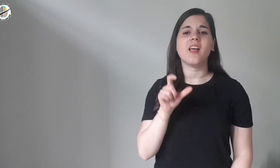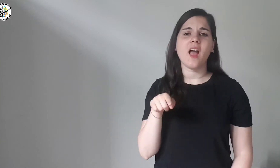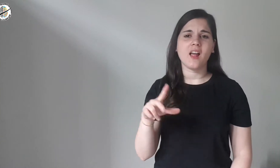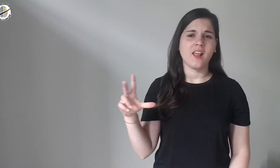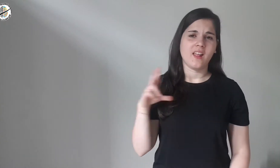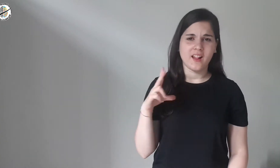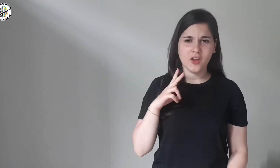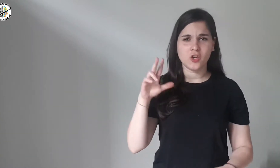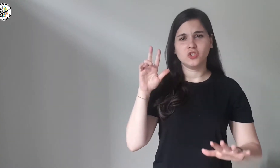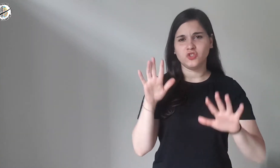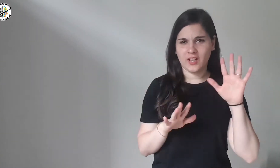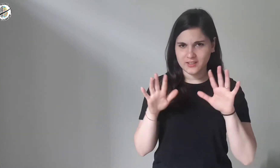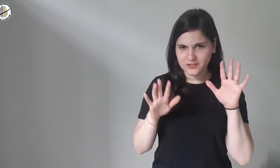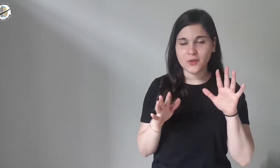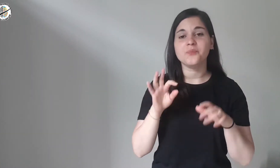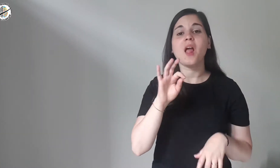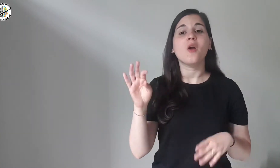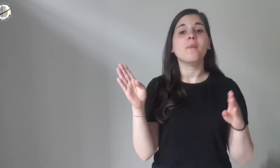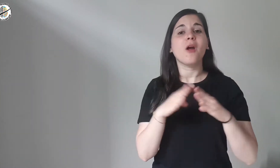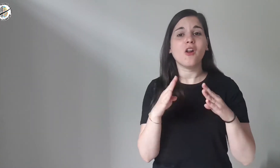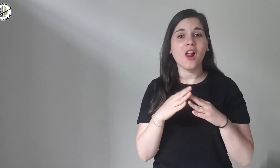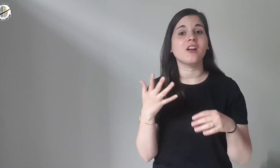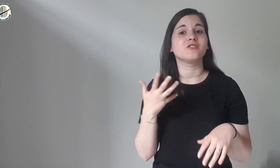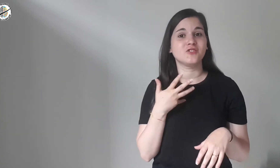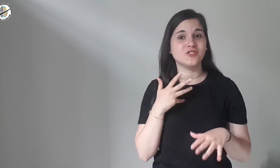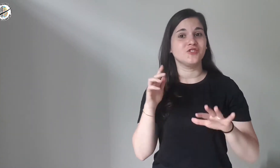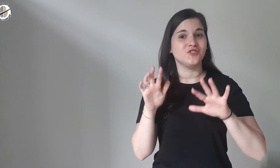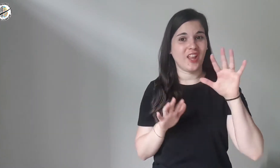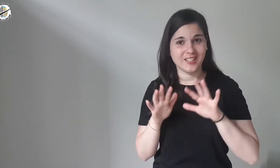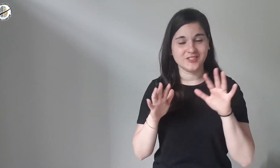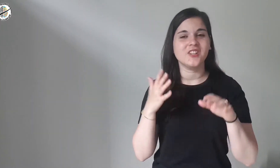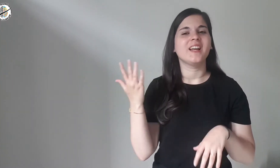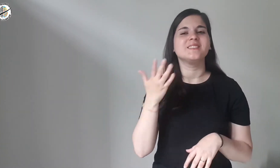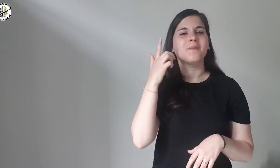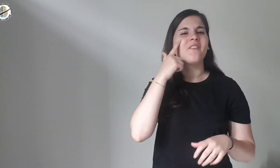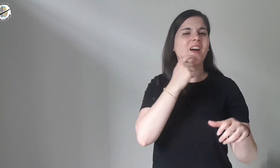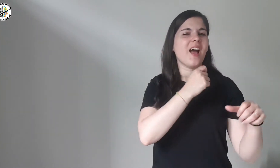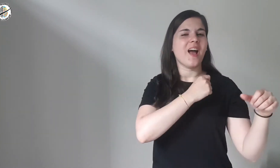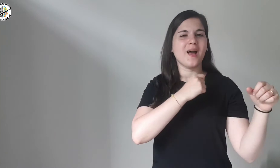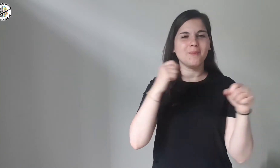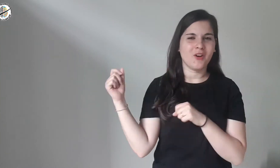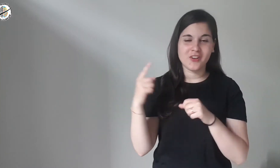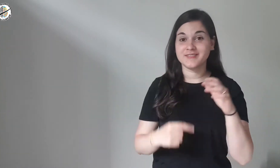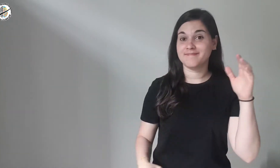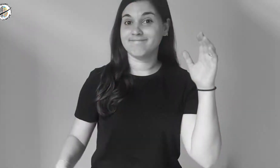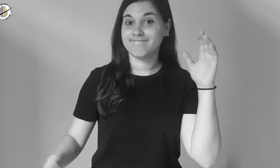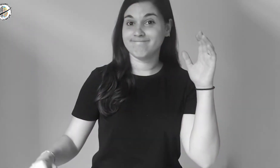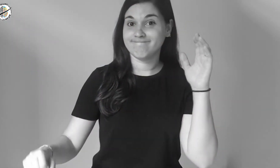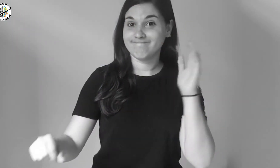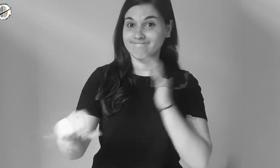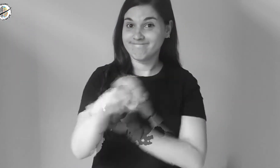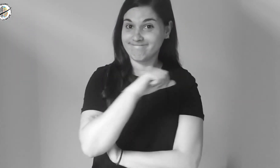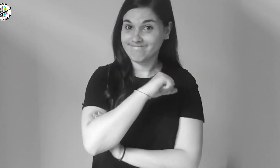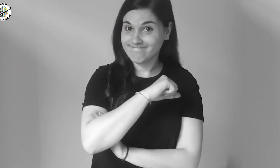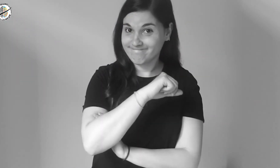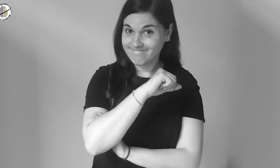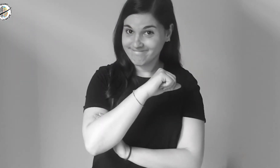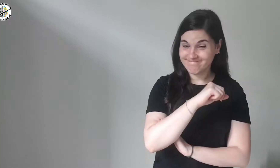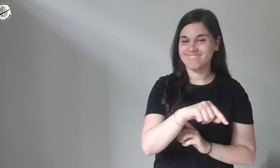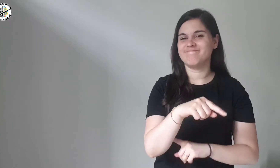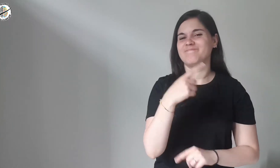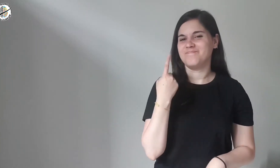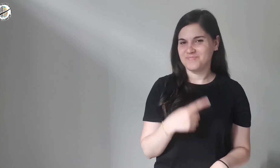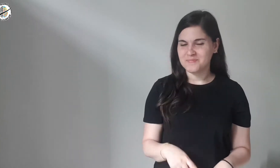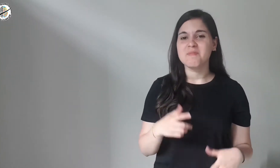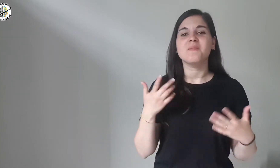Italy is full of gestures for which some swear words have them, for example this famous gesture.